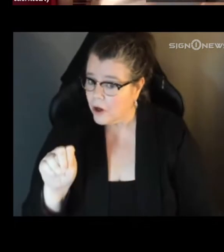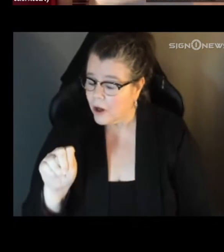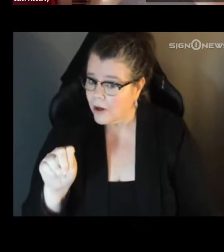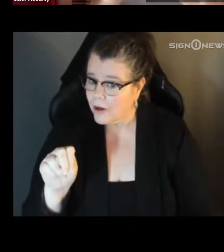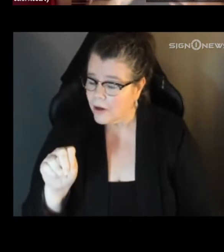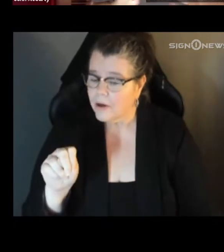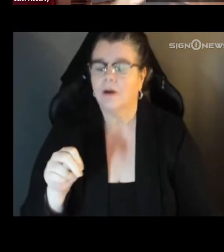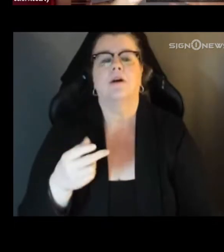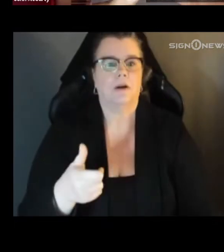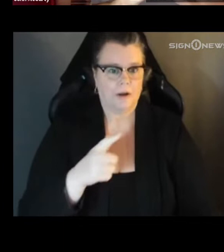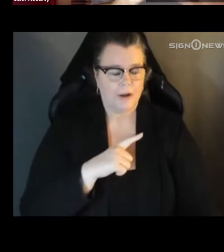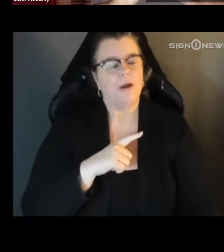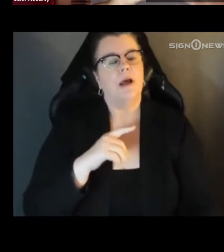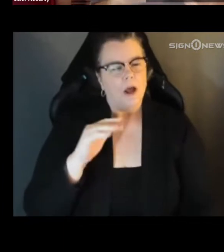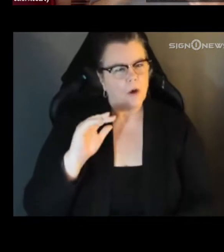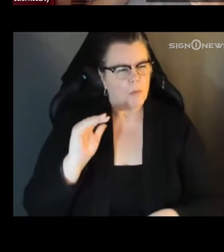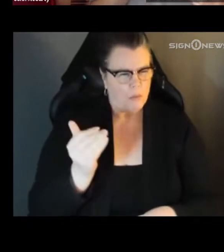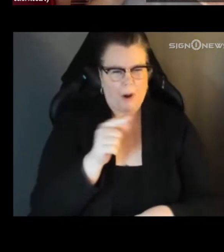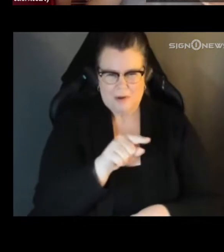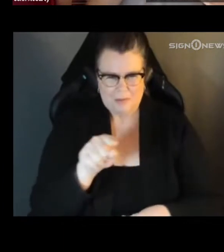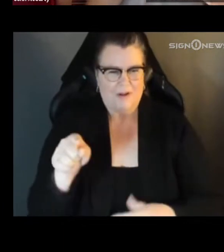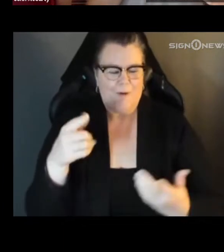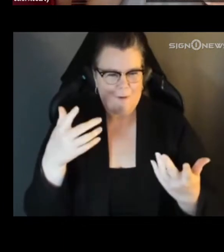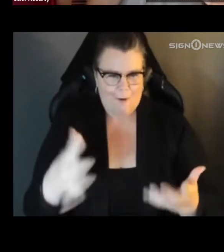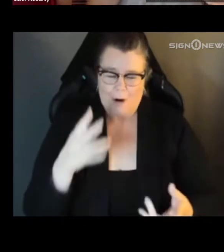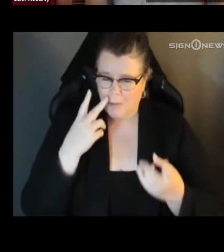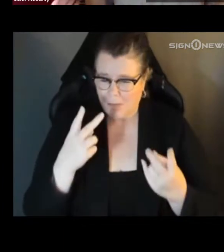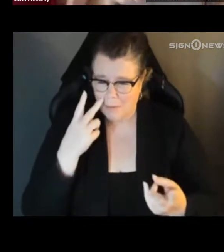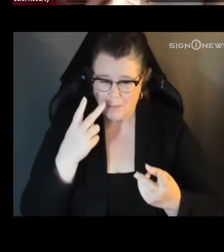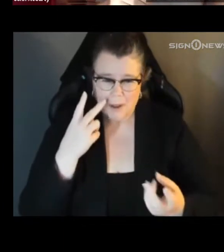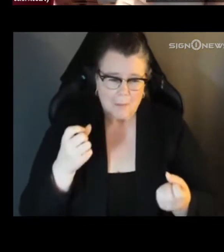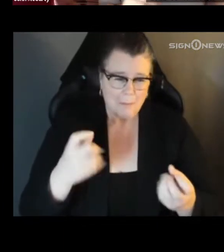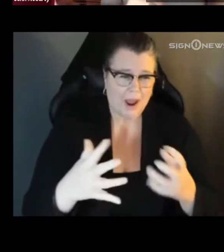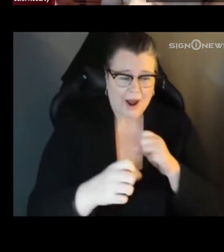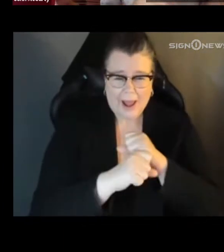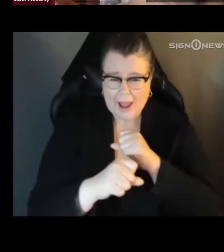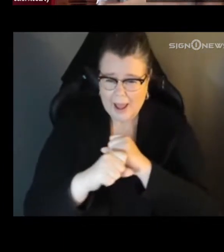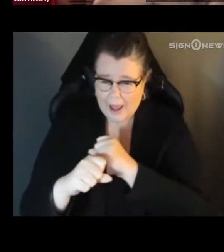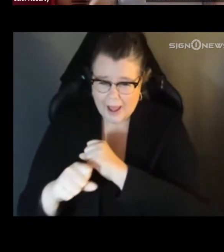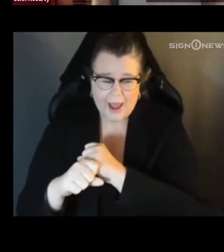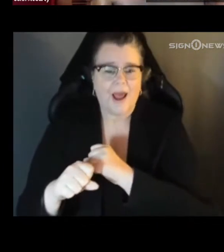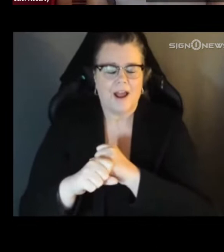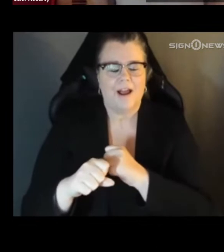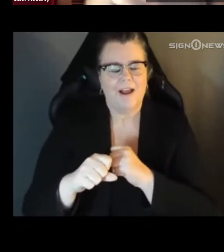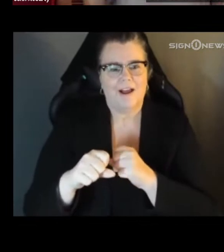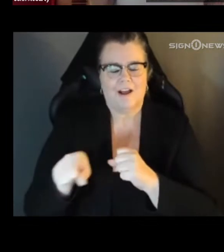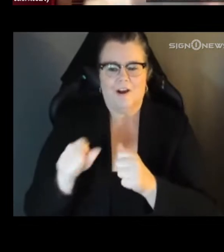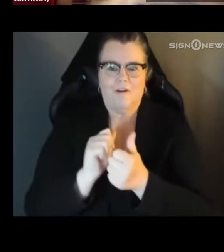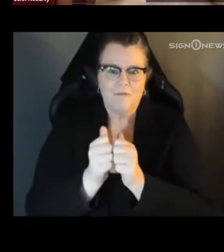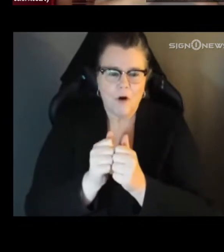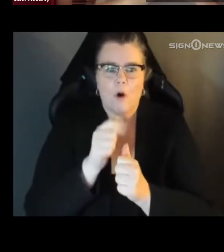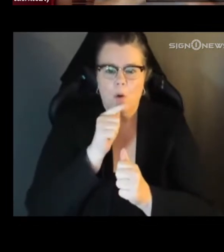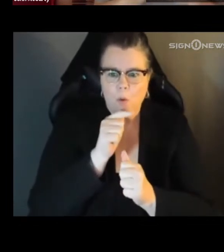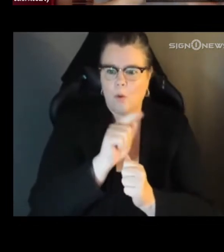seen some ads and are starting to get you now here are some ways you can learn more